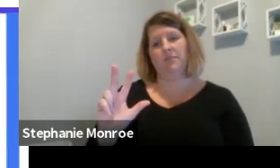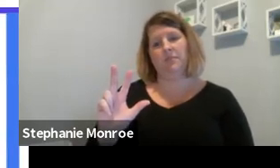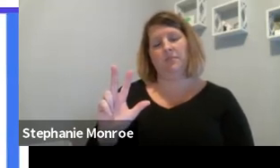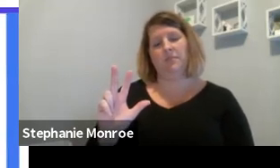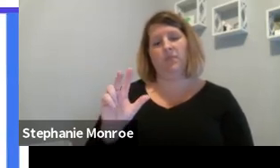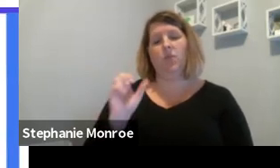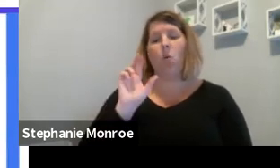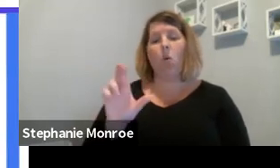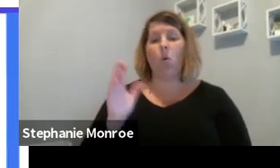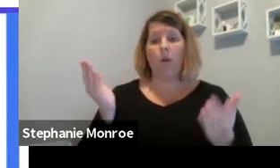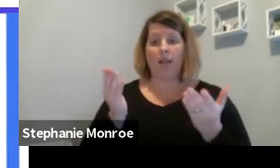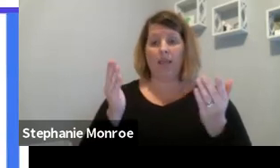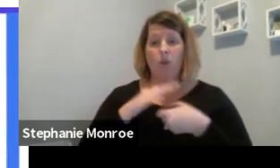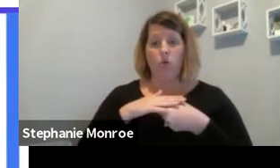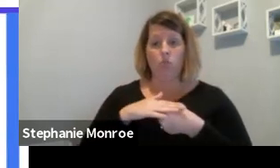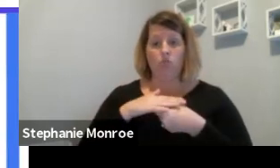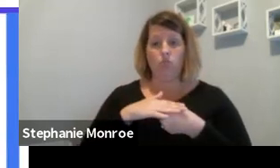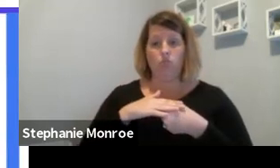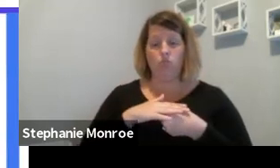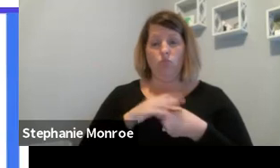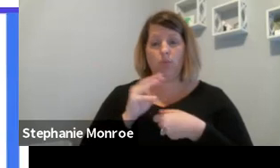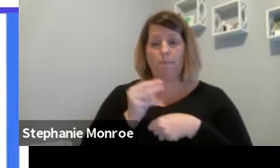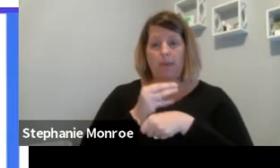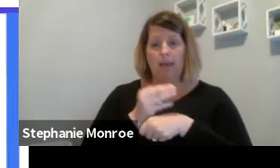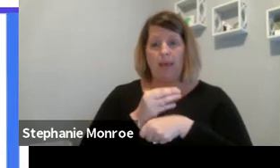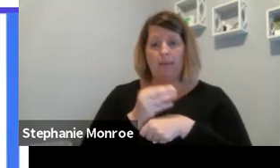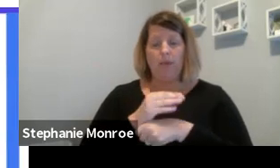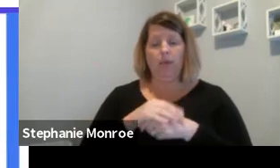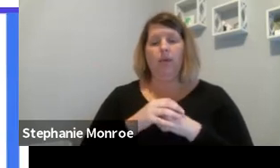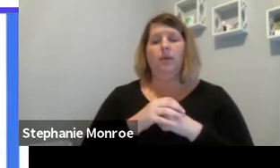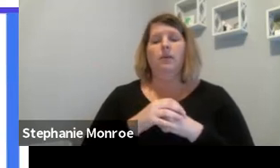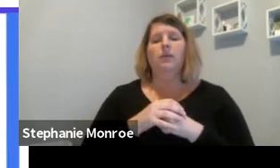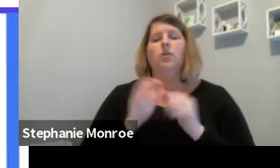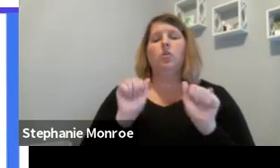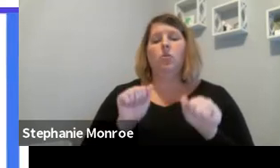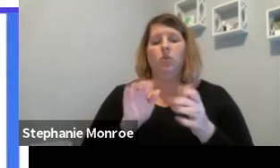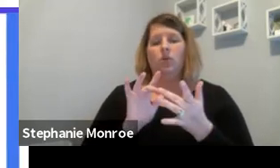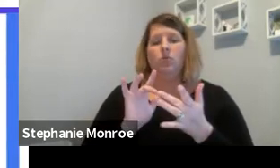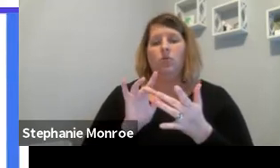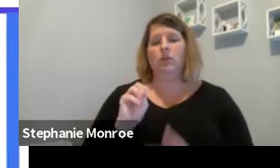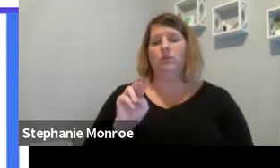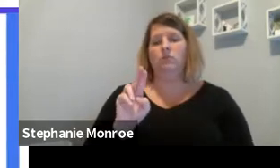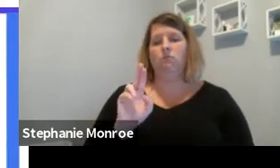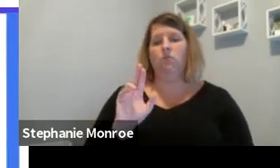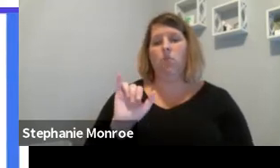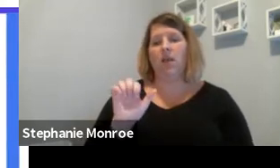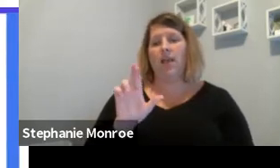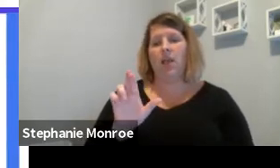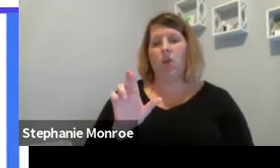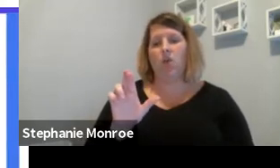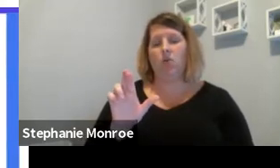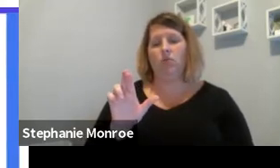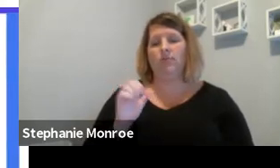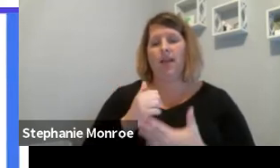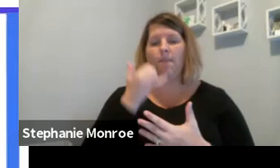Or here in Miami-Dade County, you can reach our sexual assault helpline.